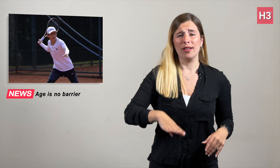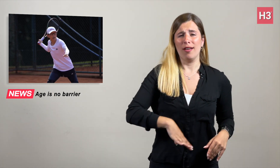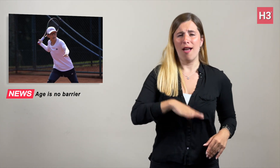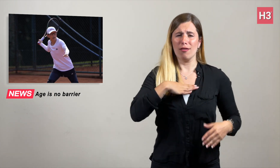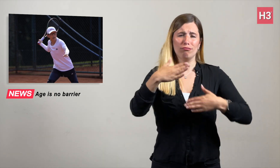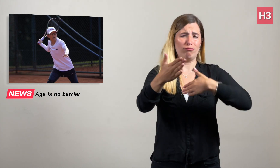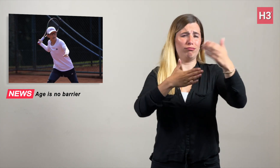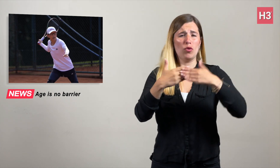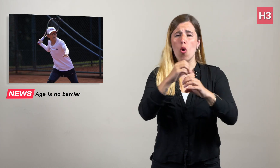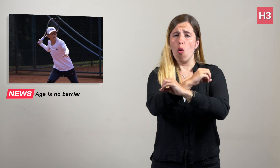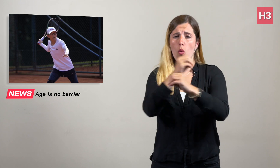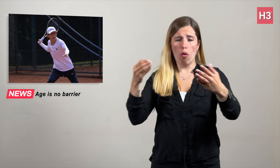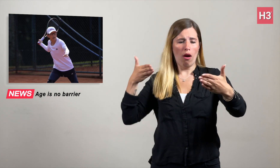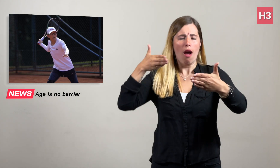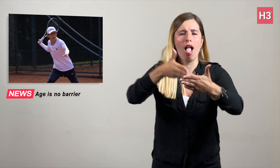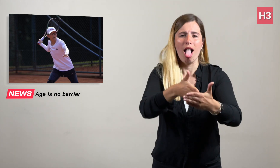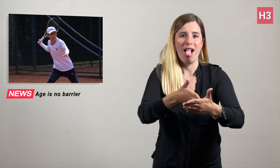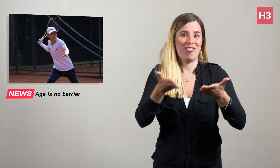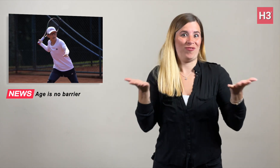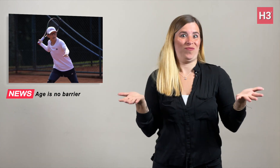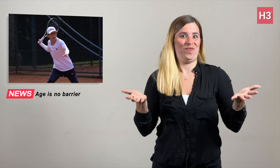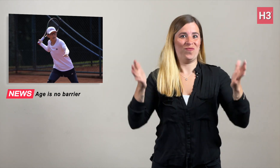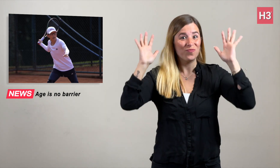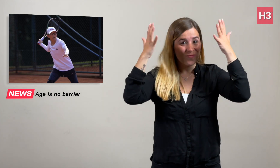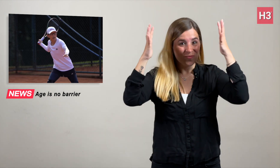no barrier to being the best athlete you can be!